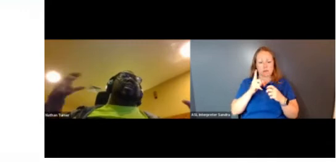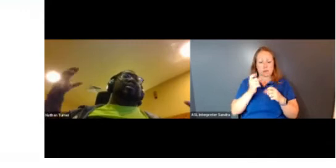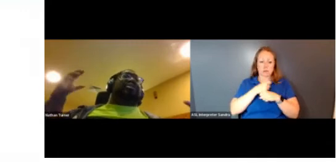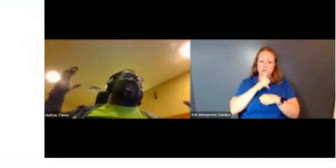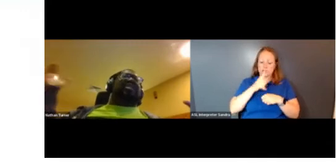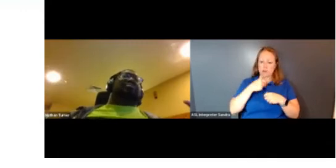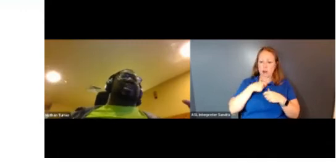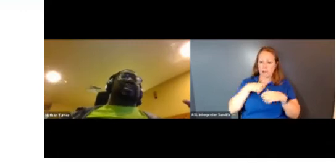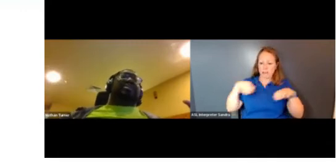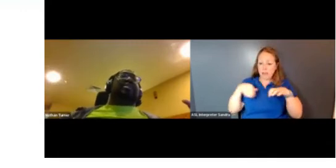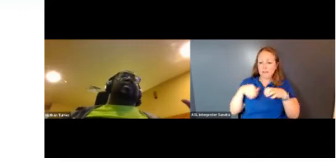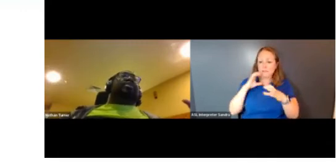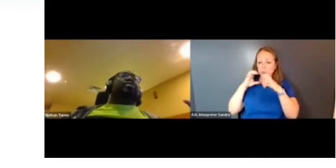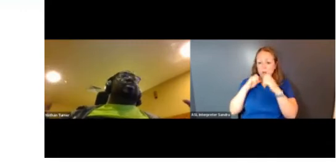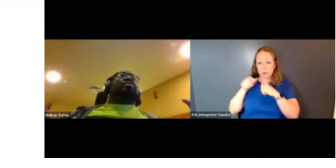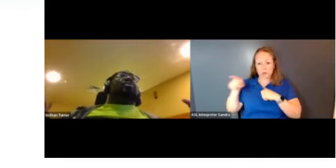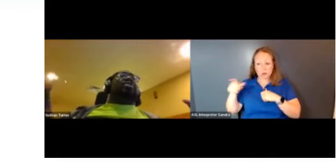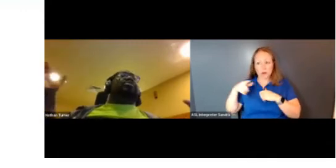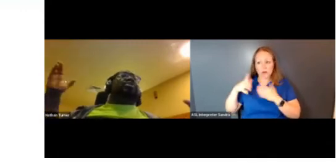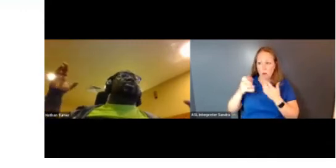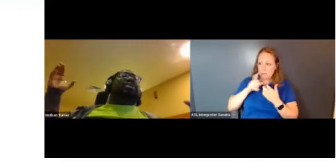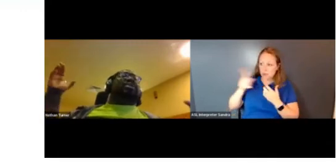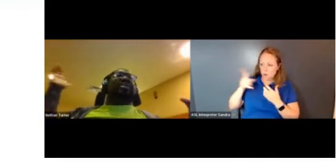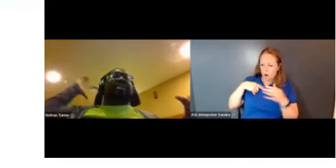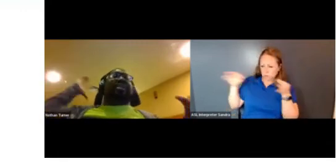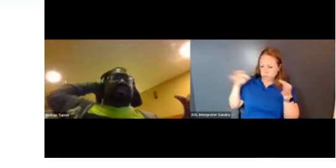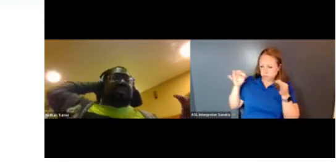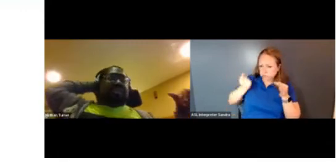understands my needs, they might providers understand my needs.